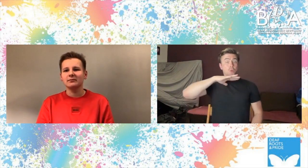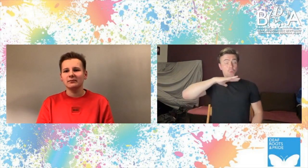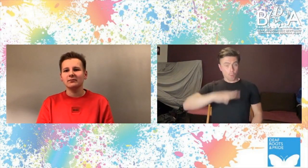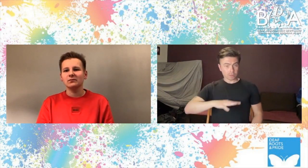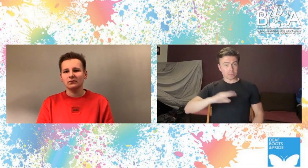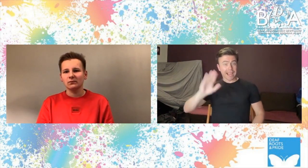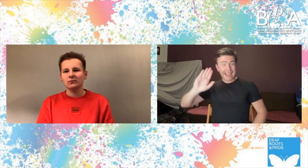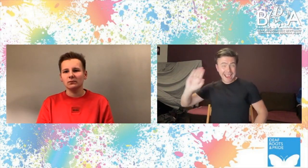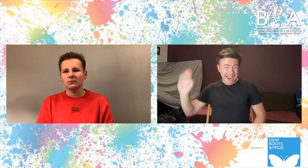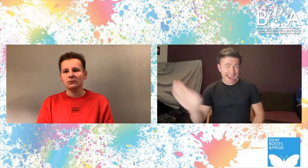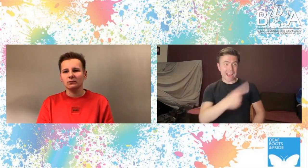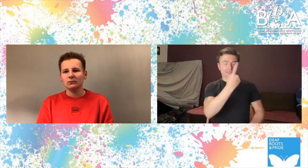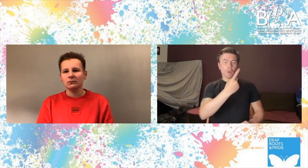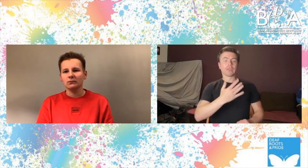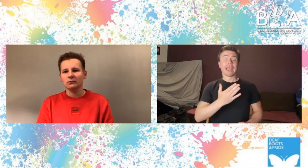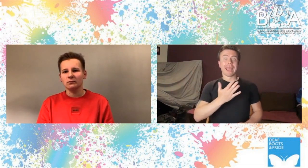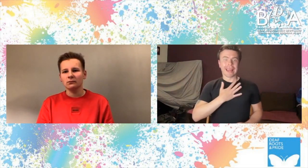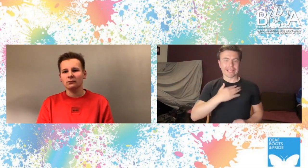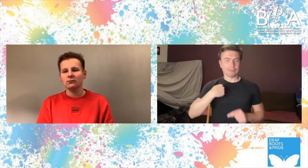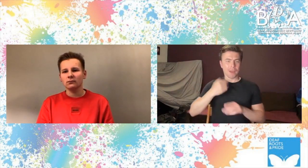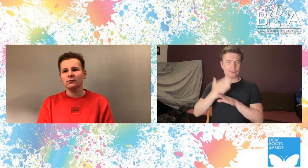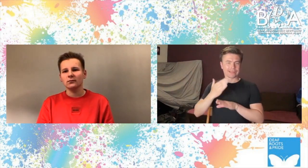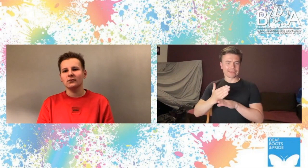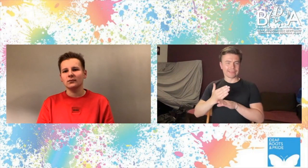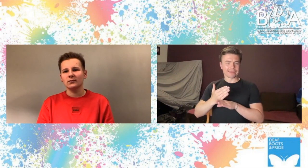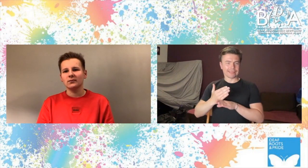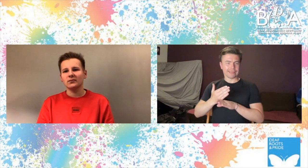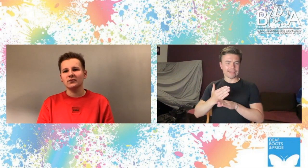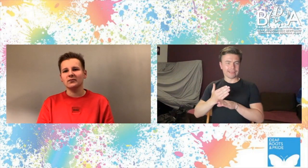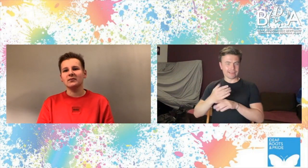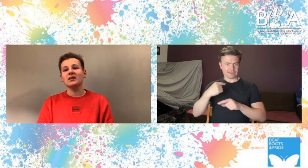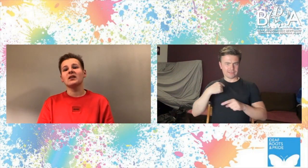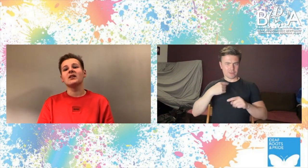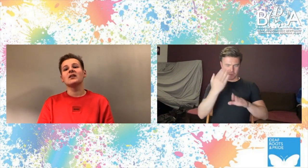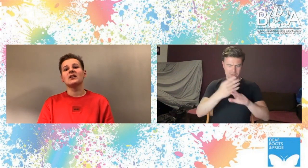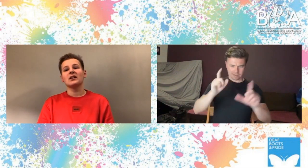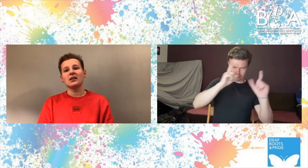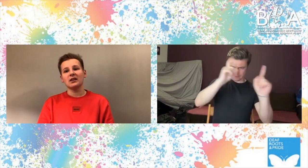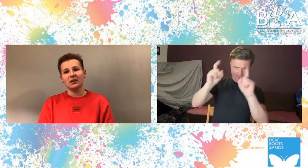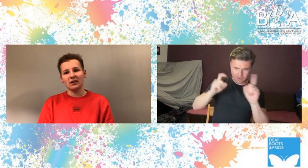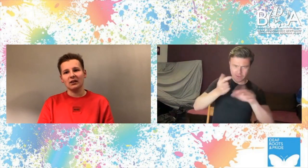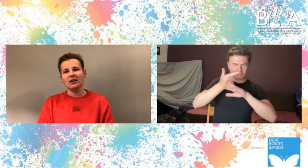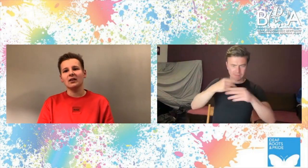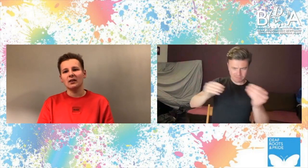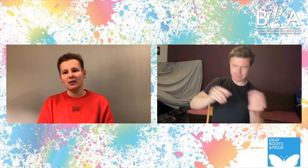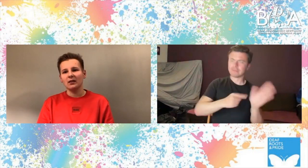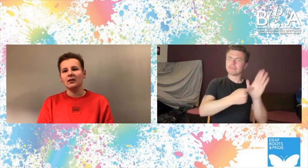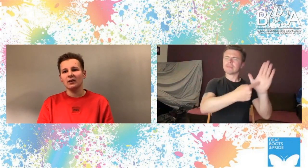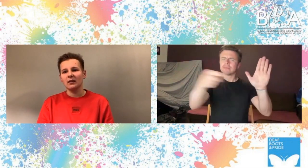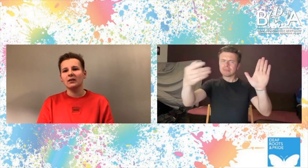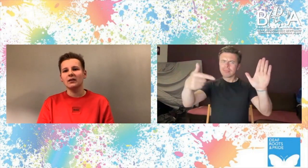everybody to like my work. I was taking all these photographs and showing them